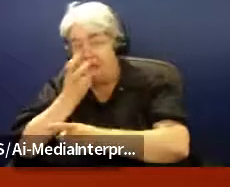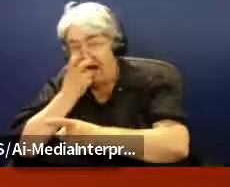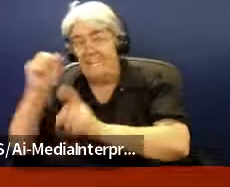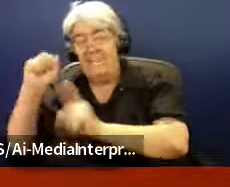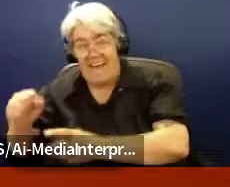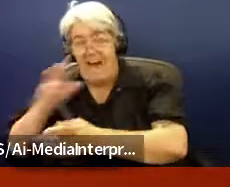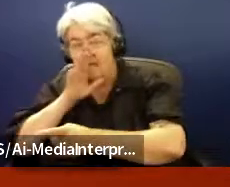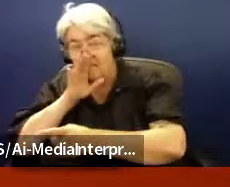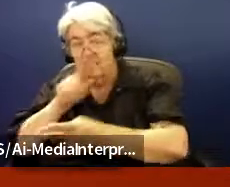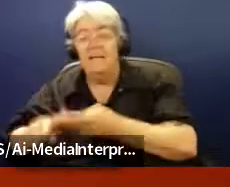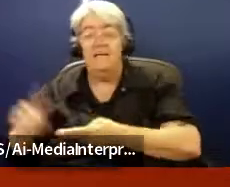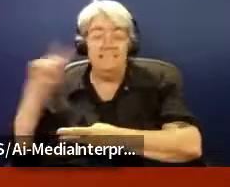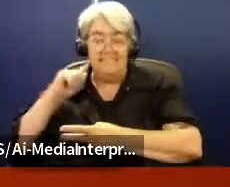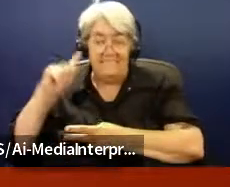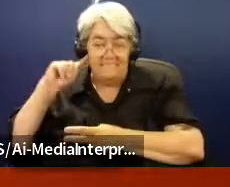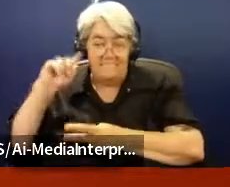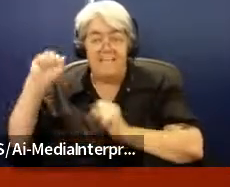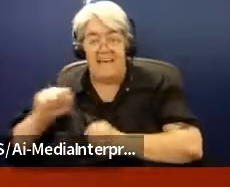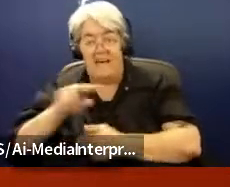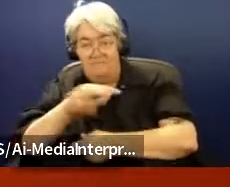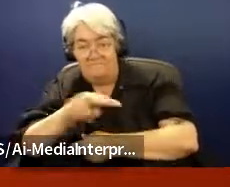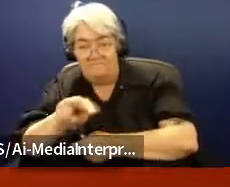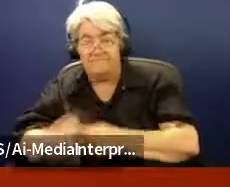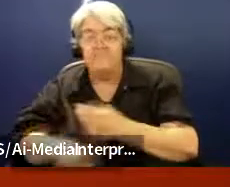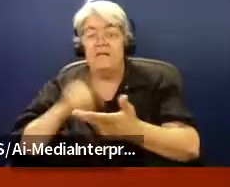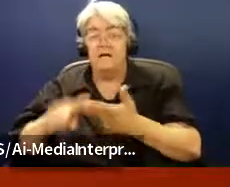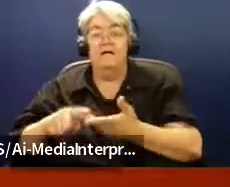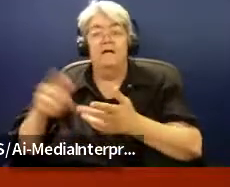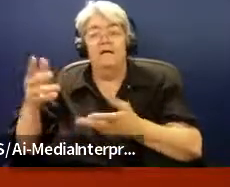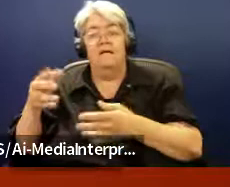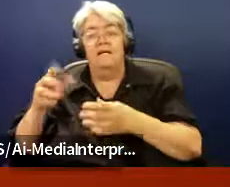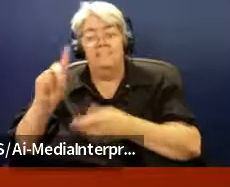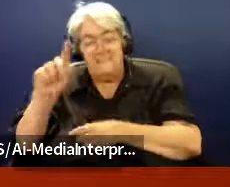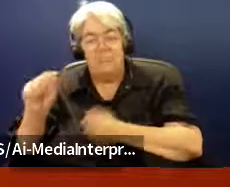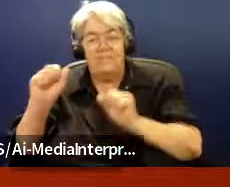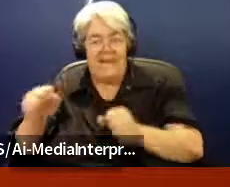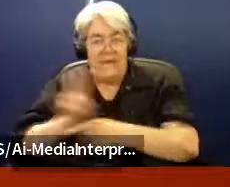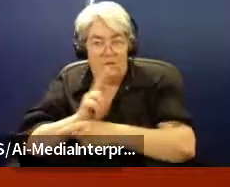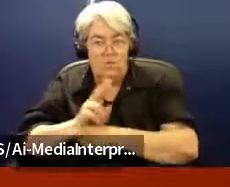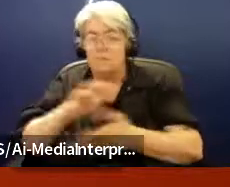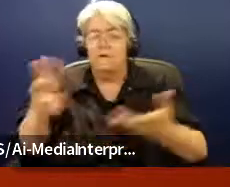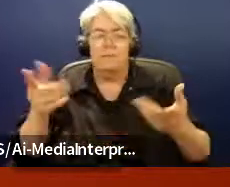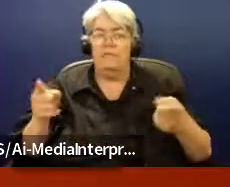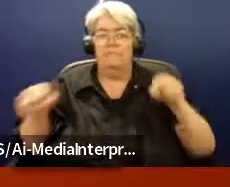typically are good websites that provide the end-user with great user experience.